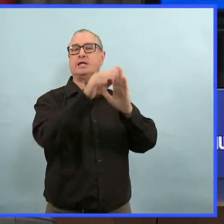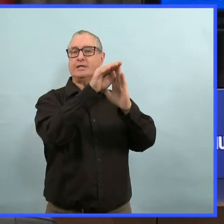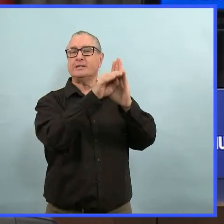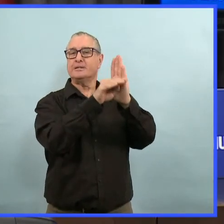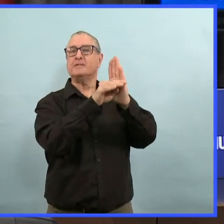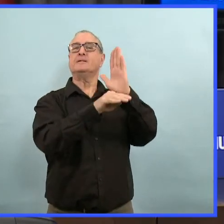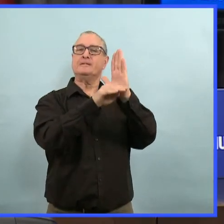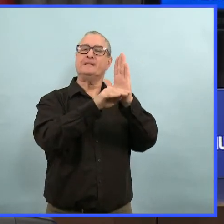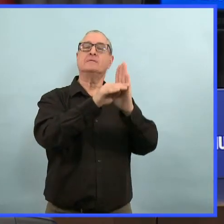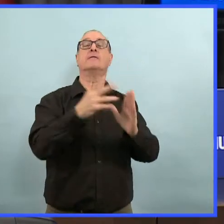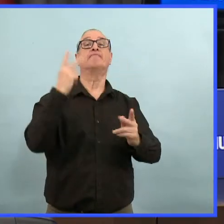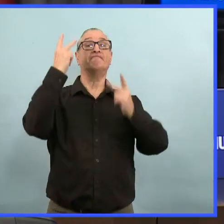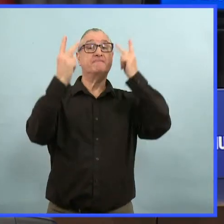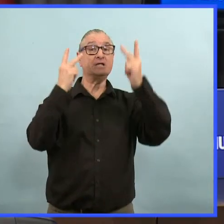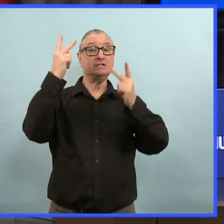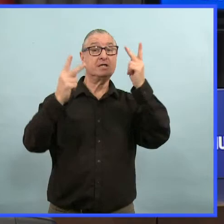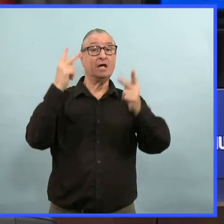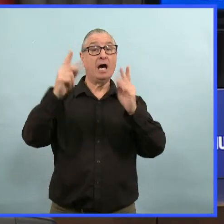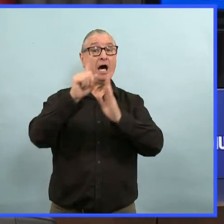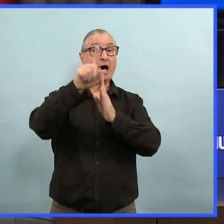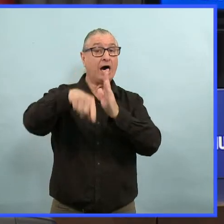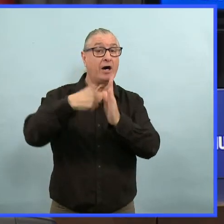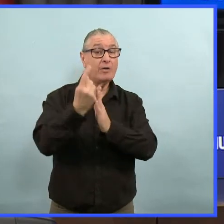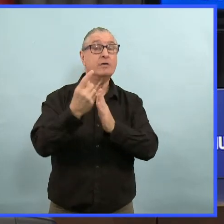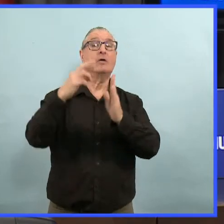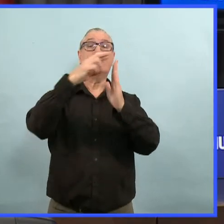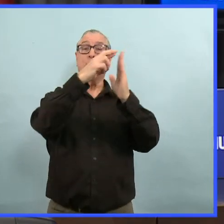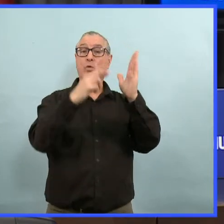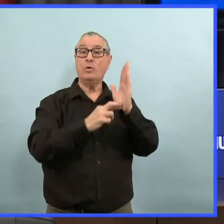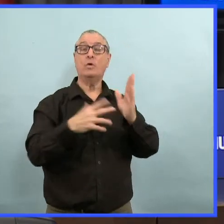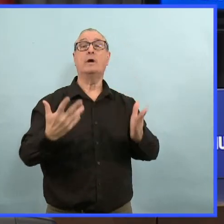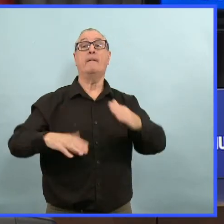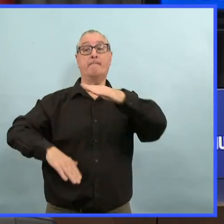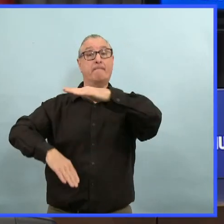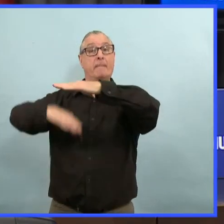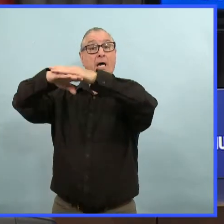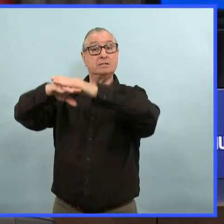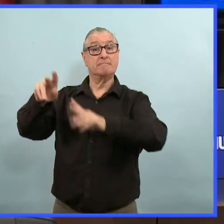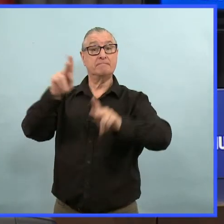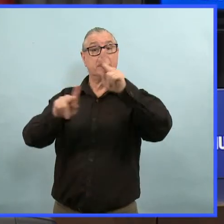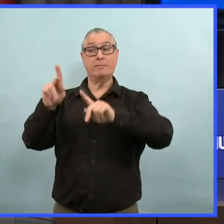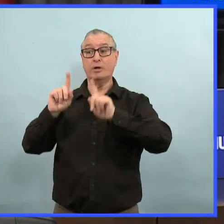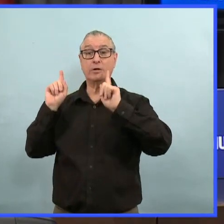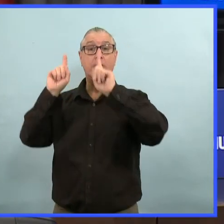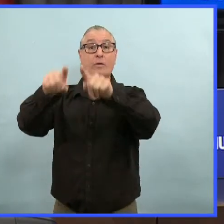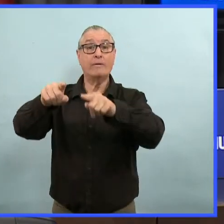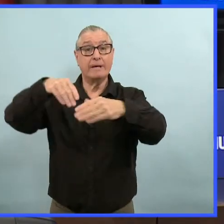maximum numbers will continue to be identified and again masks will continue to be required